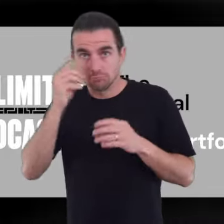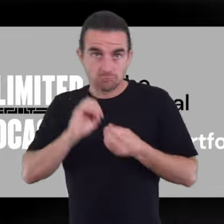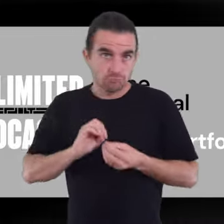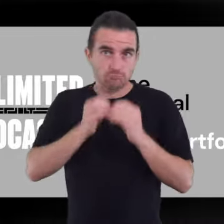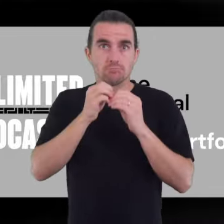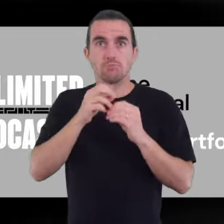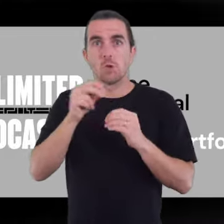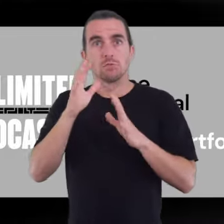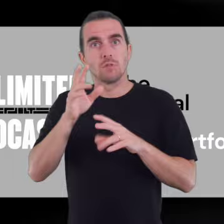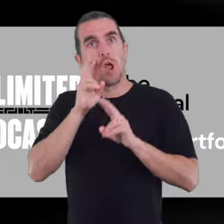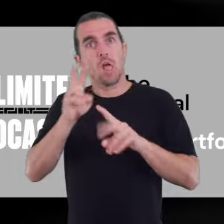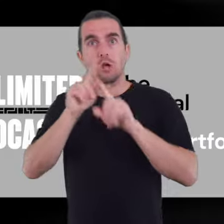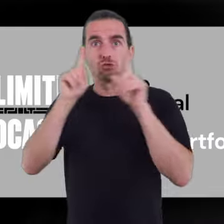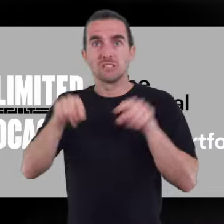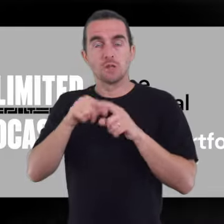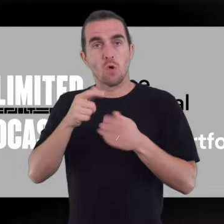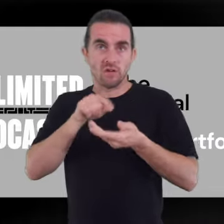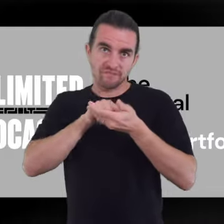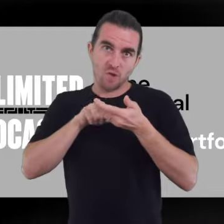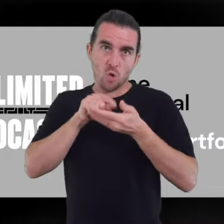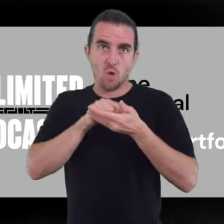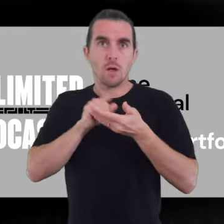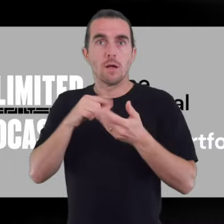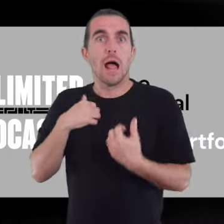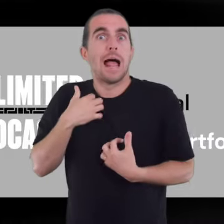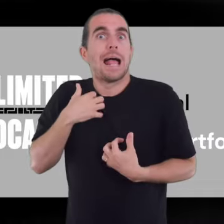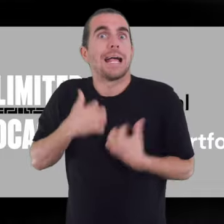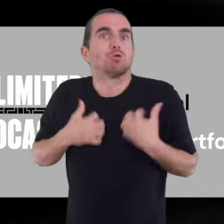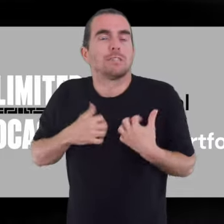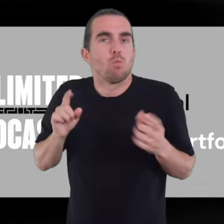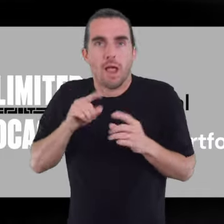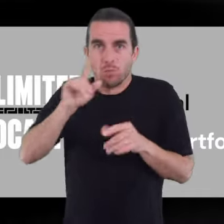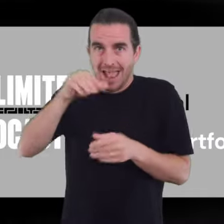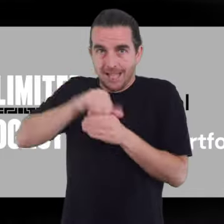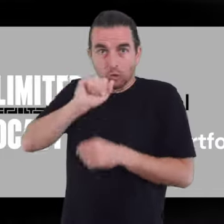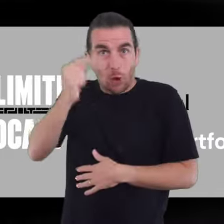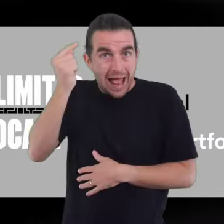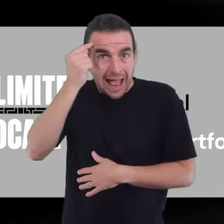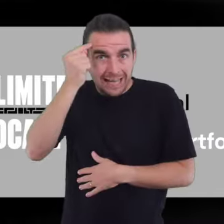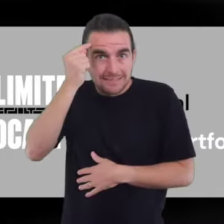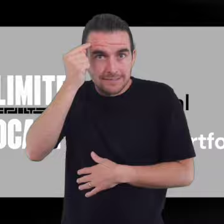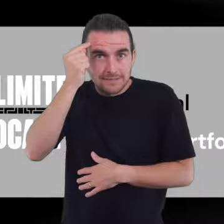so that you don't really look at the screen or the phone when you're drawing. What I'm interested in is that in your head,